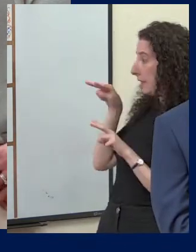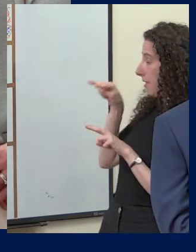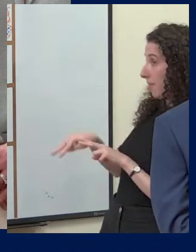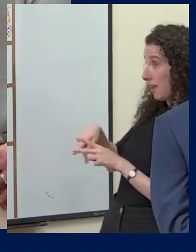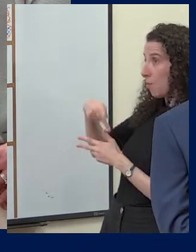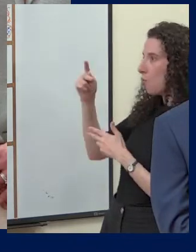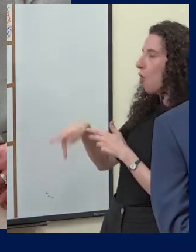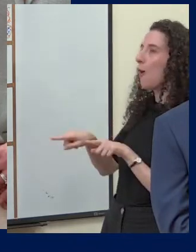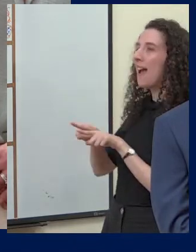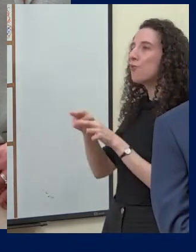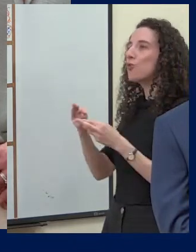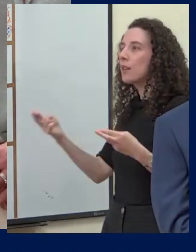we are here.